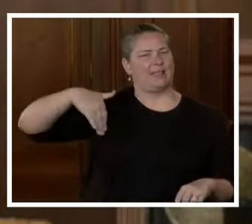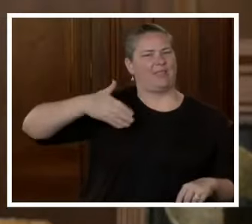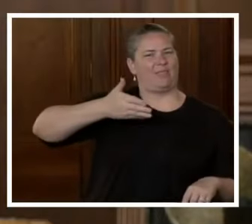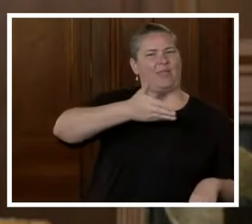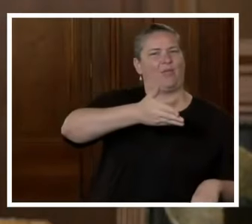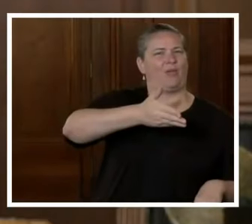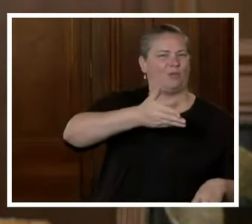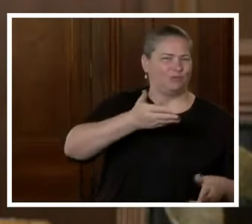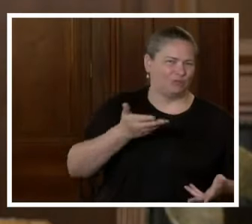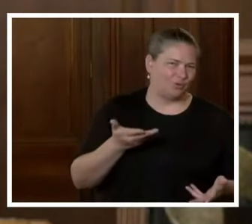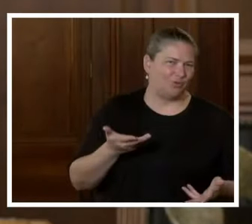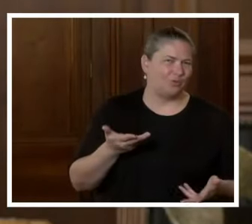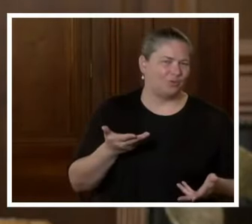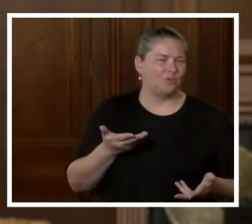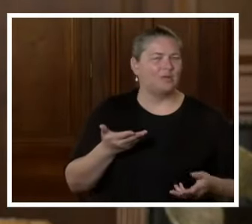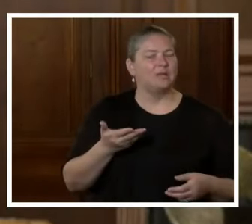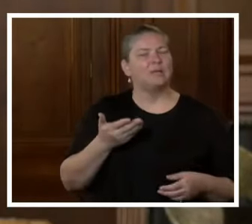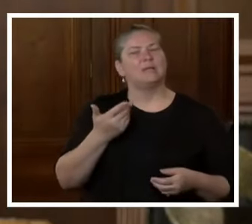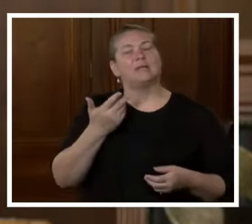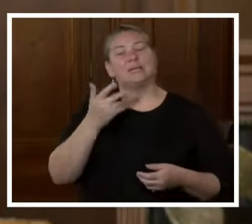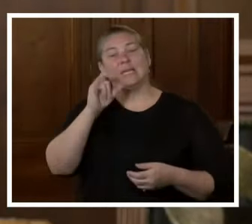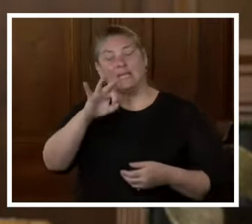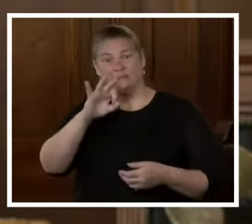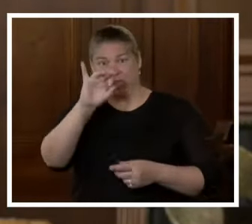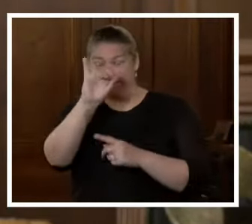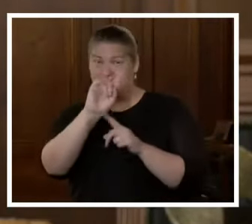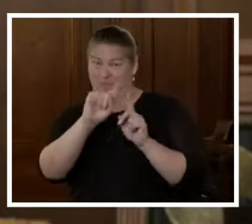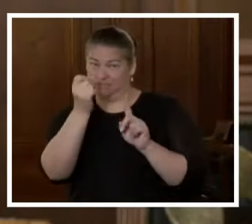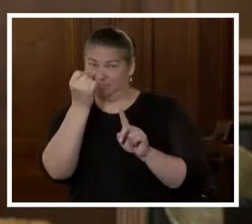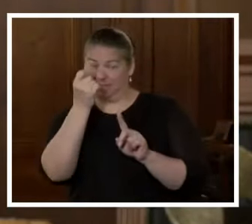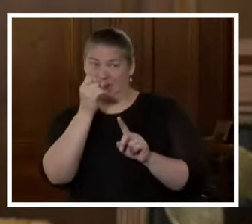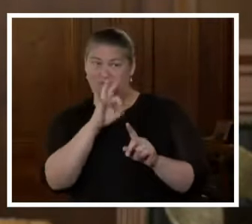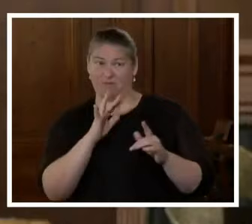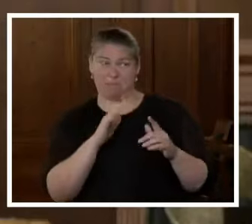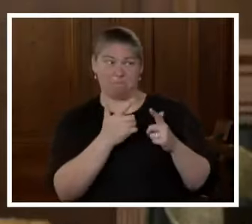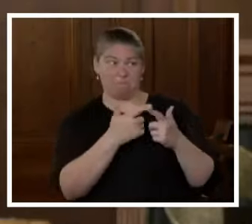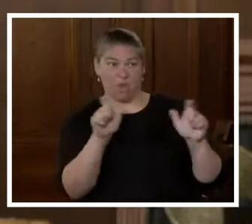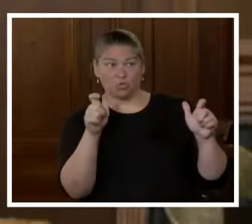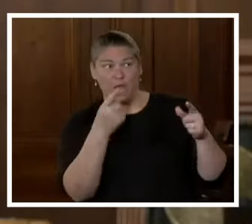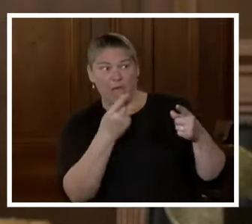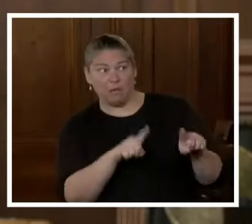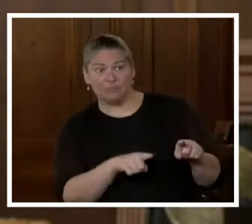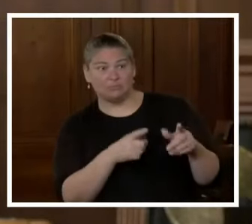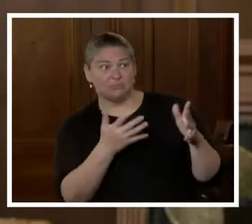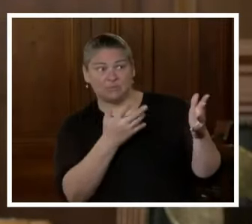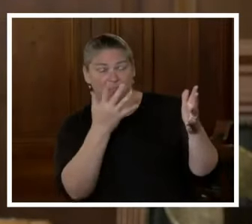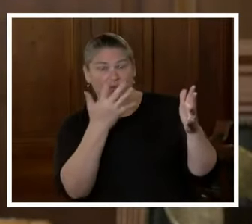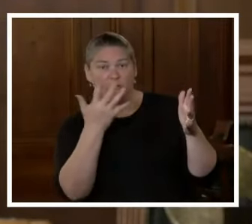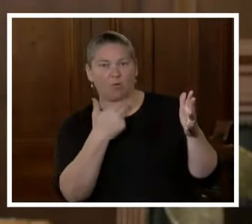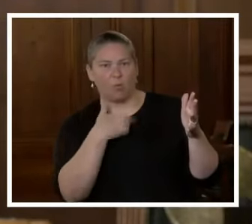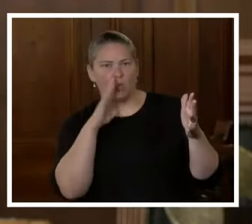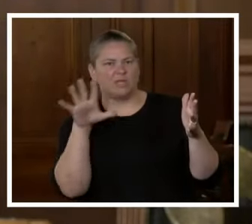TO THE EVENTS IN LOUISVILLE AND SOME REALLY GOOD NEWS THAT I THINK CAN BE SOME